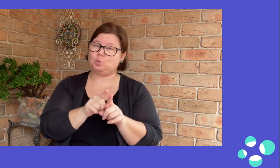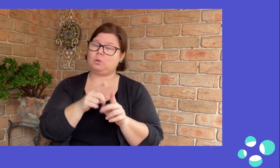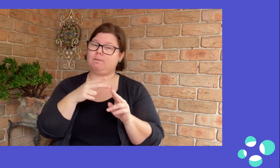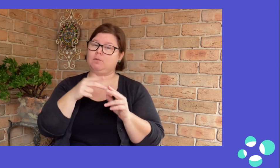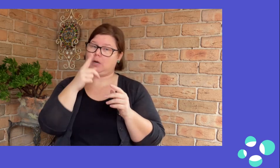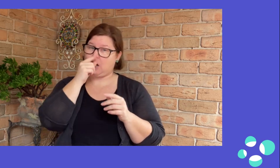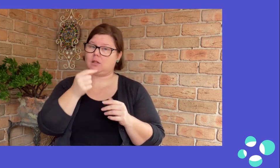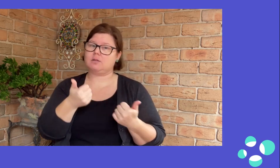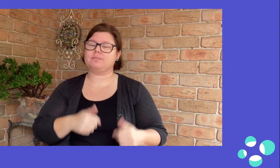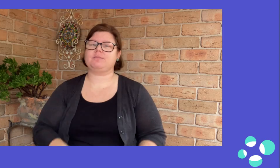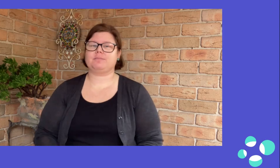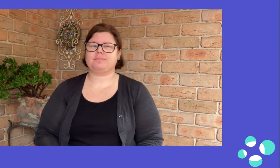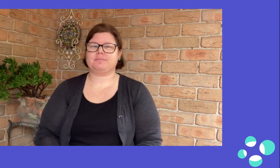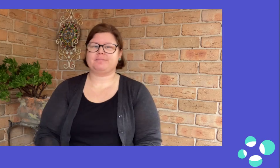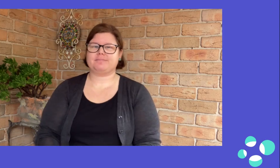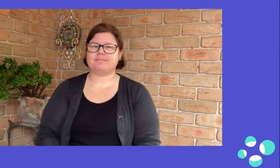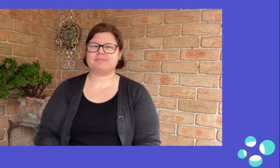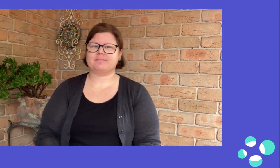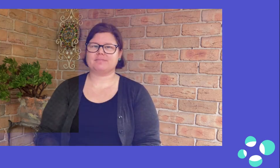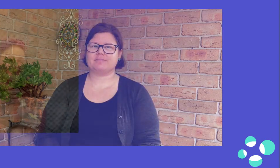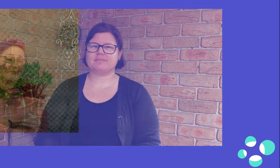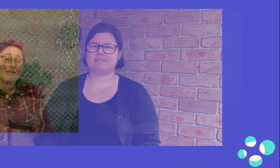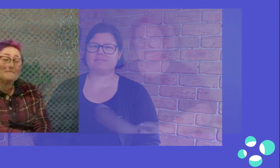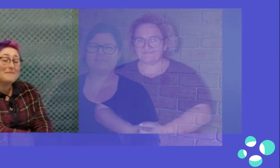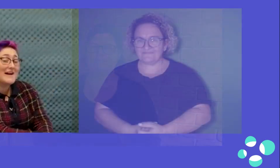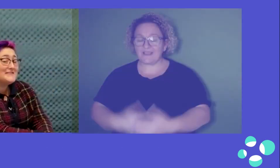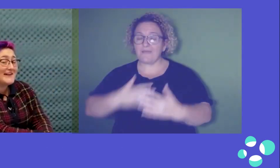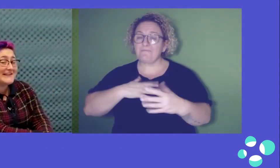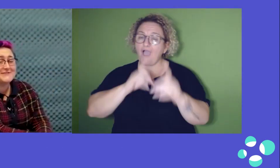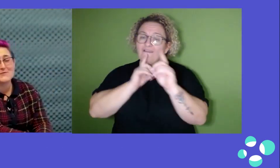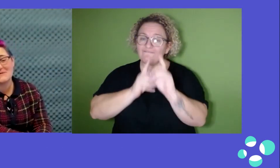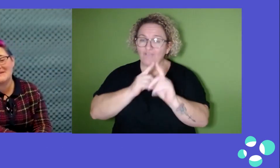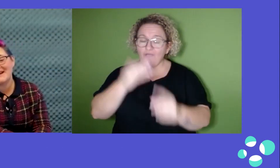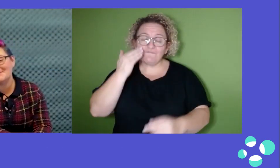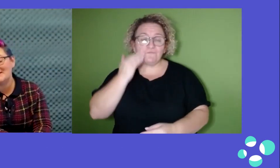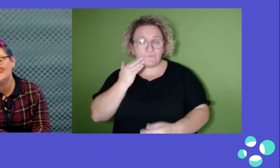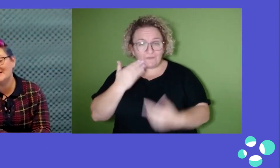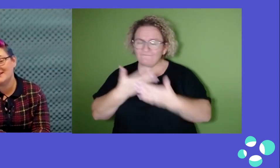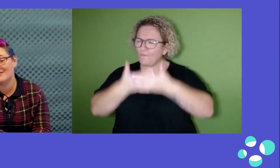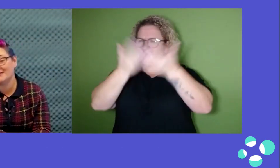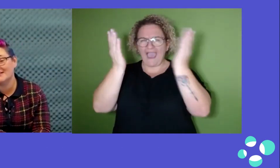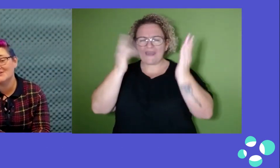It's better to be ahead of the game if you can. My advice for women, and people in general,